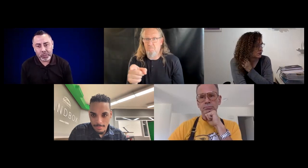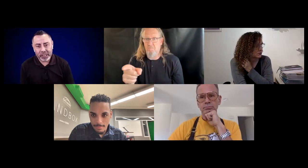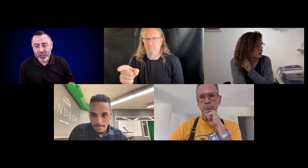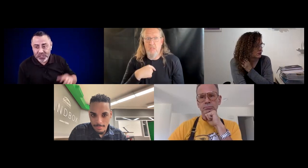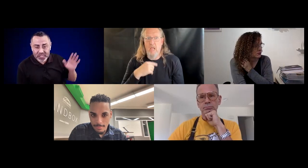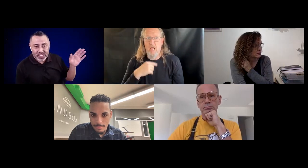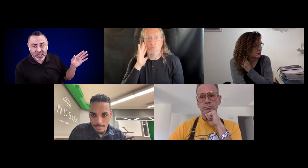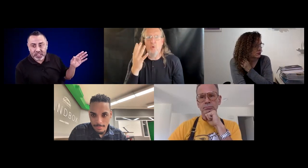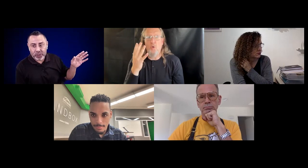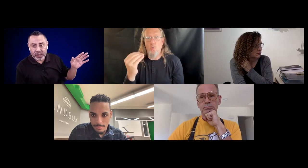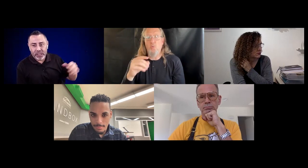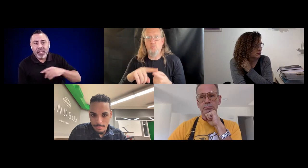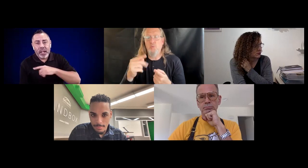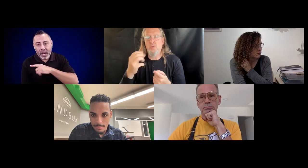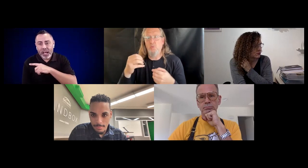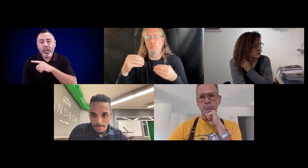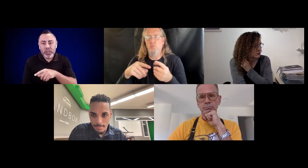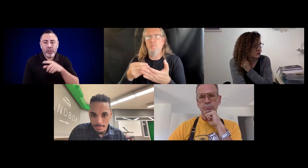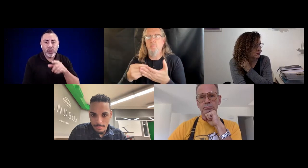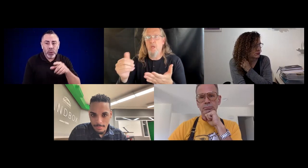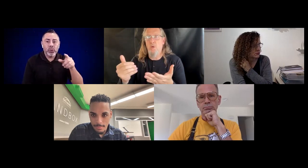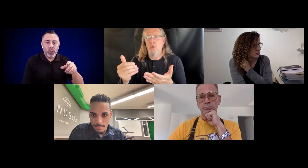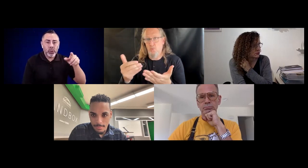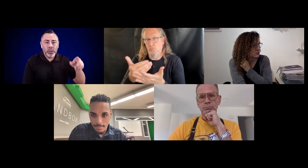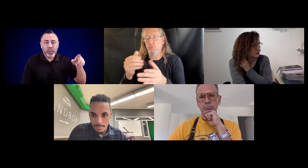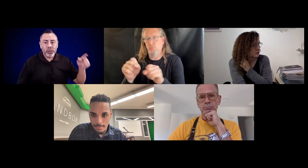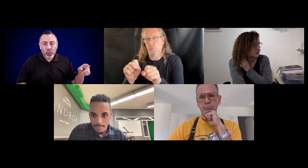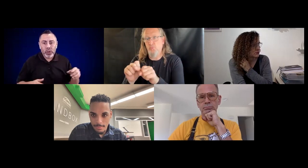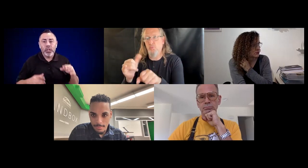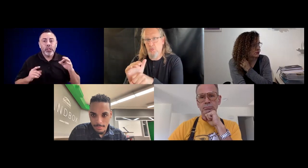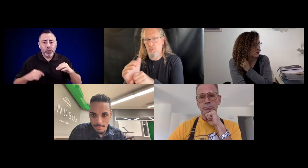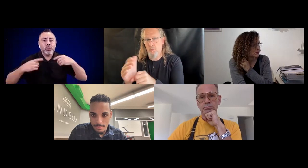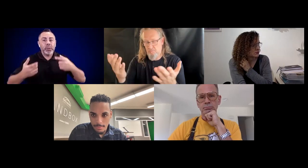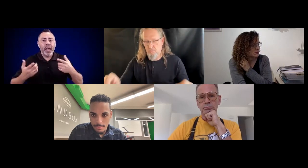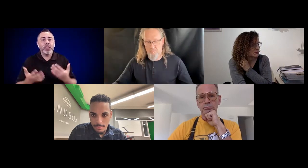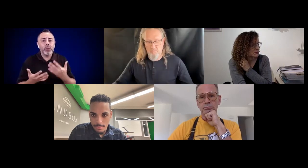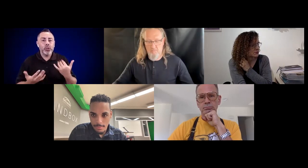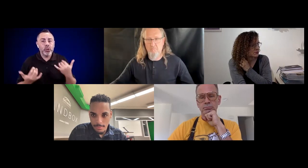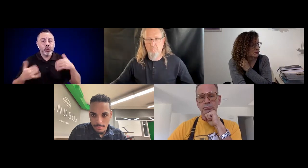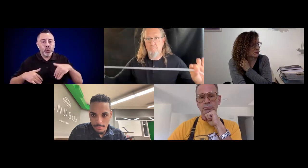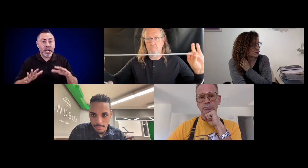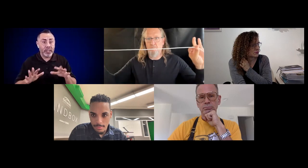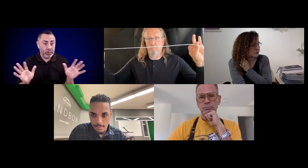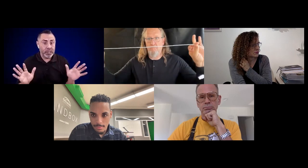You see the sentence on the screen, I will go to the store to buy new shoes tonight. Right?